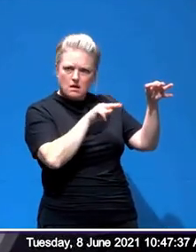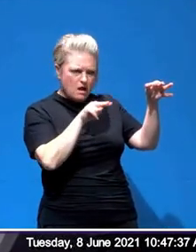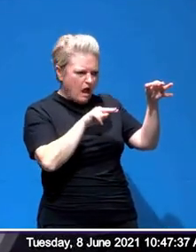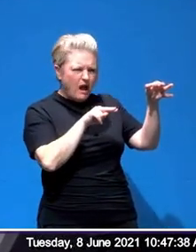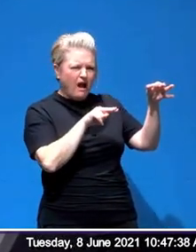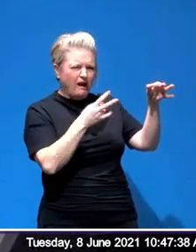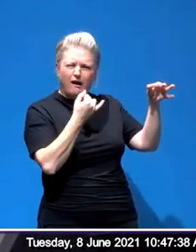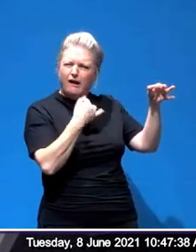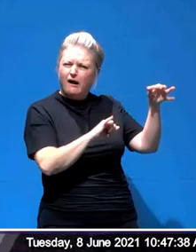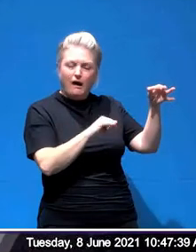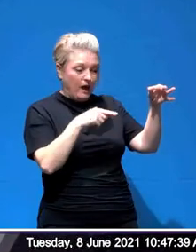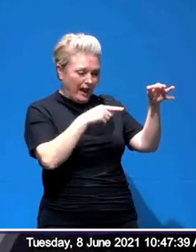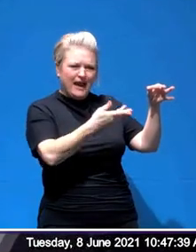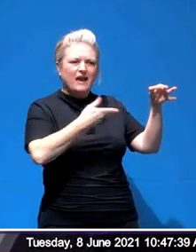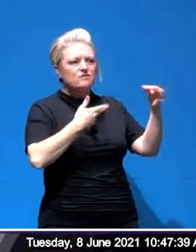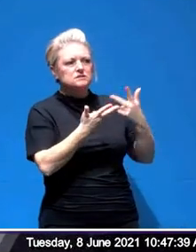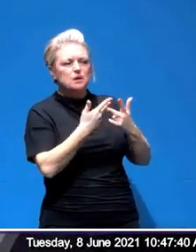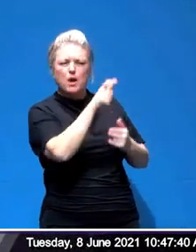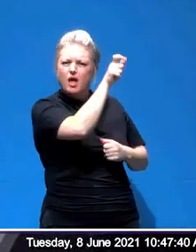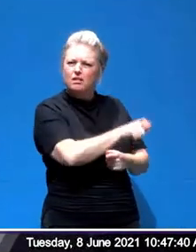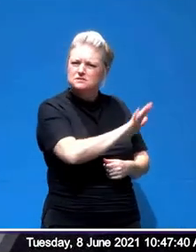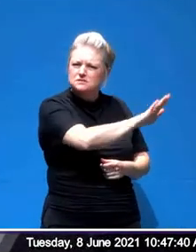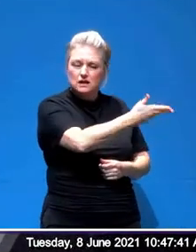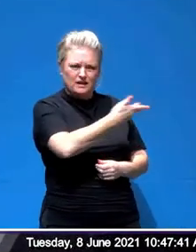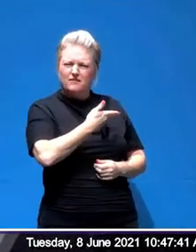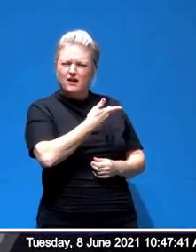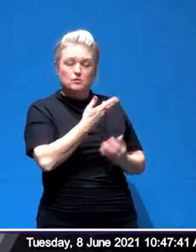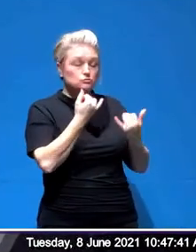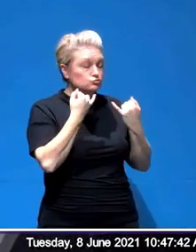different client's medication, because the drugs did not look the same as the